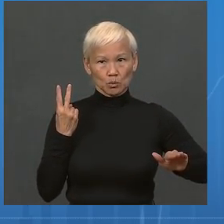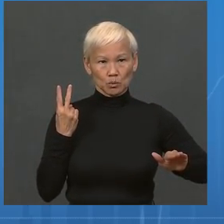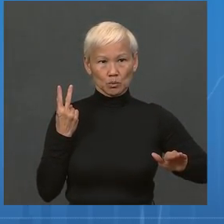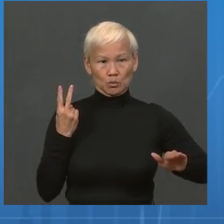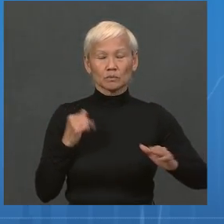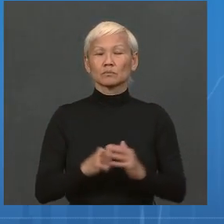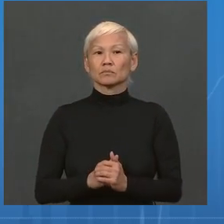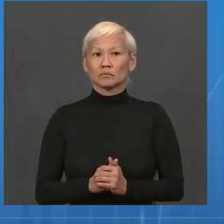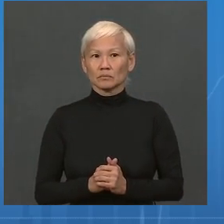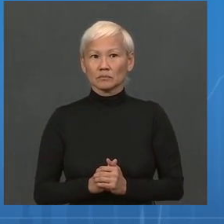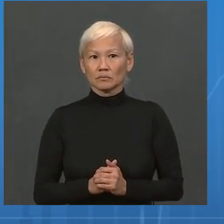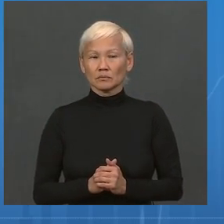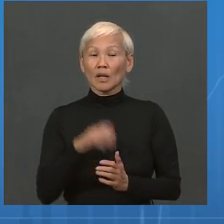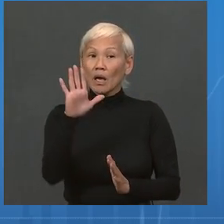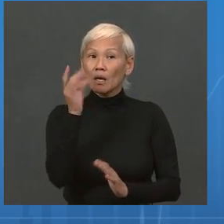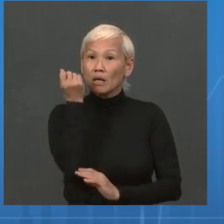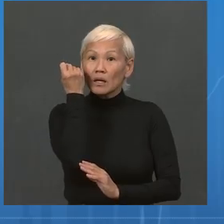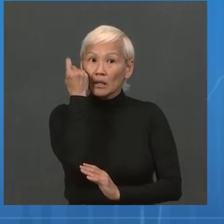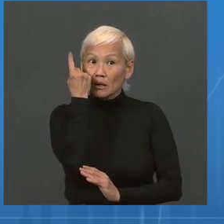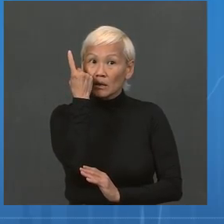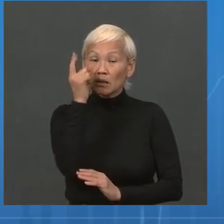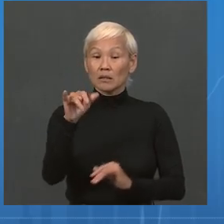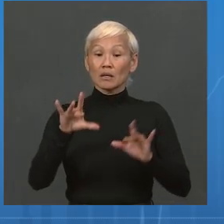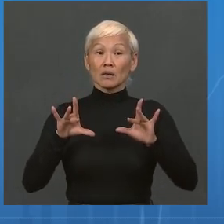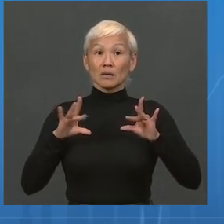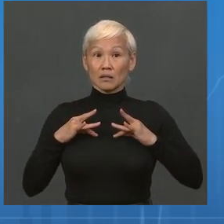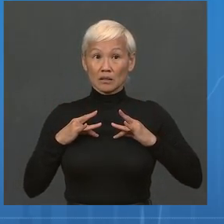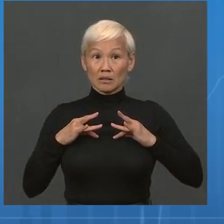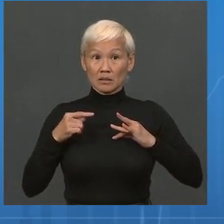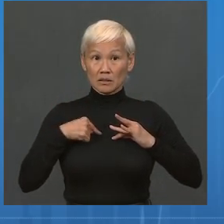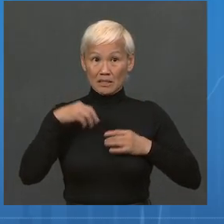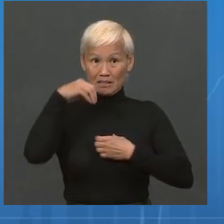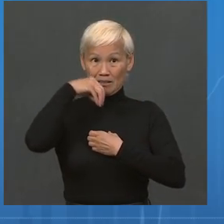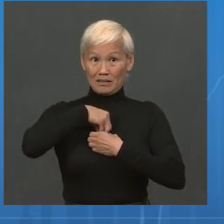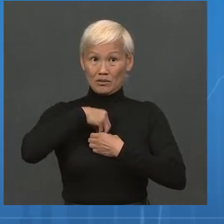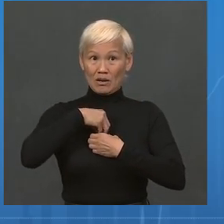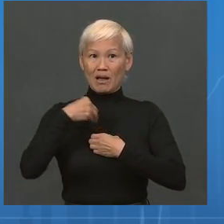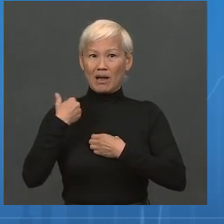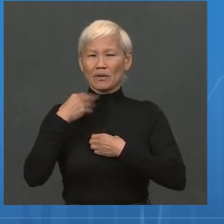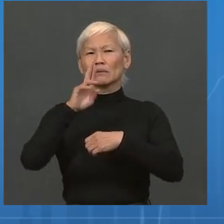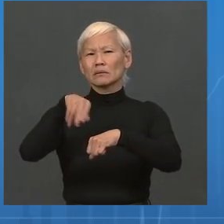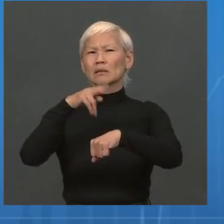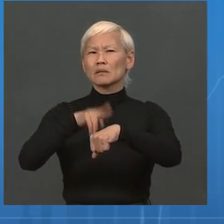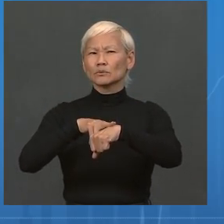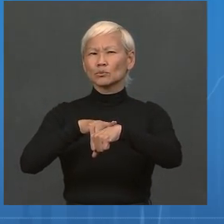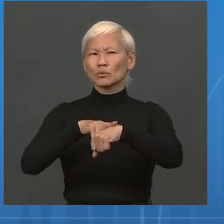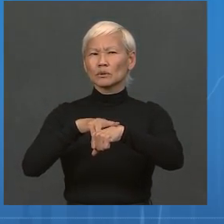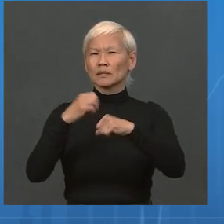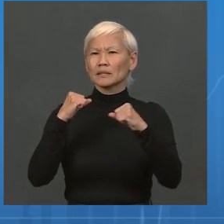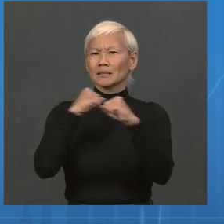you have some protection from getting that infection again, but we don't really know how long that lasts